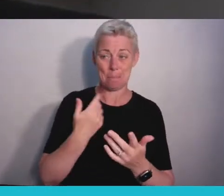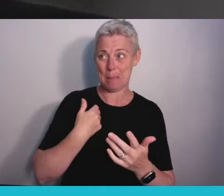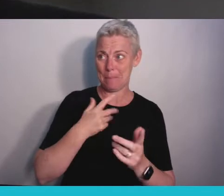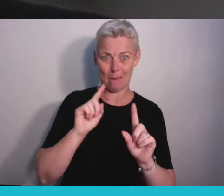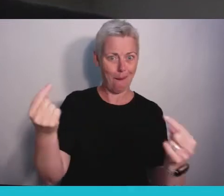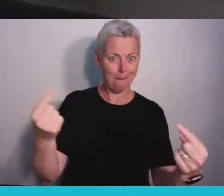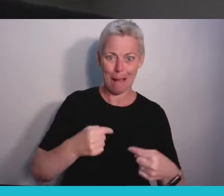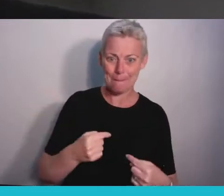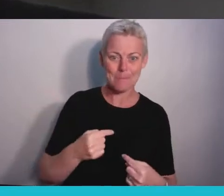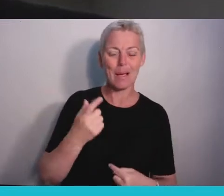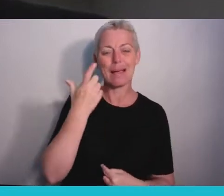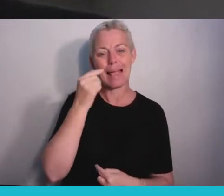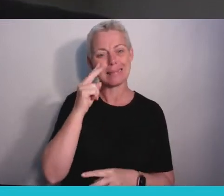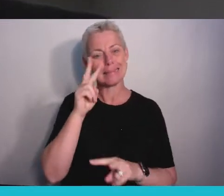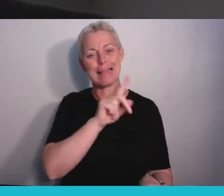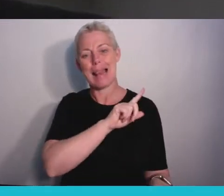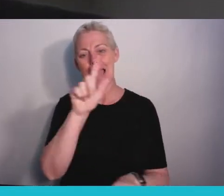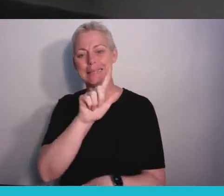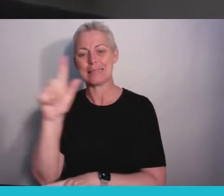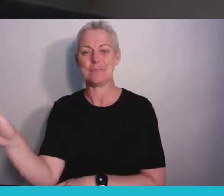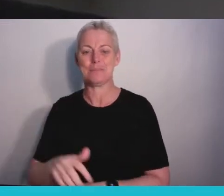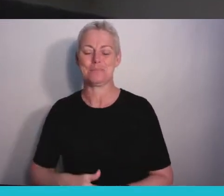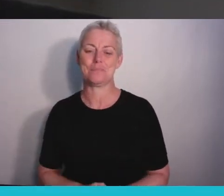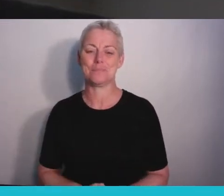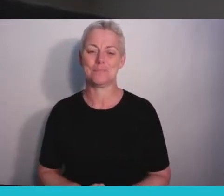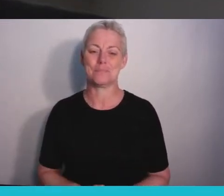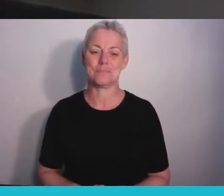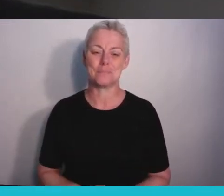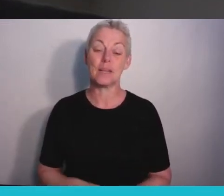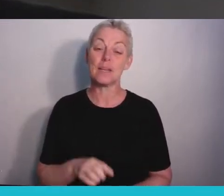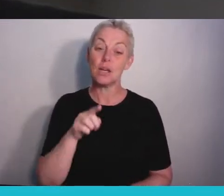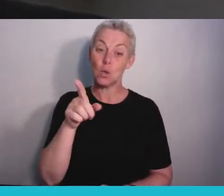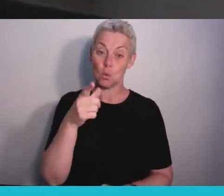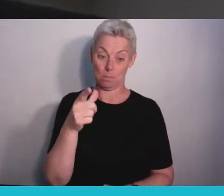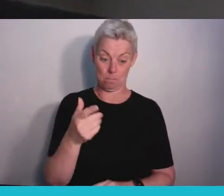You will have seen your pre-submitted messages before the event. These will also be shown